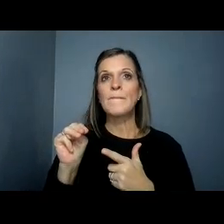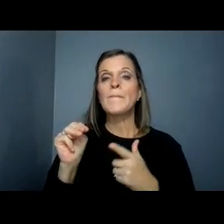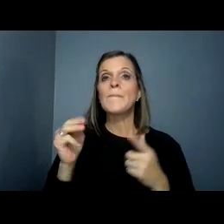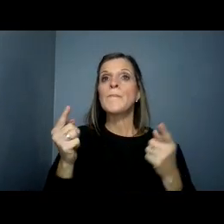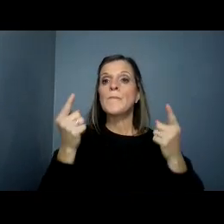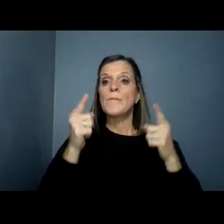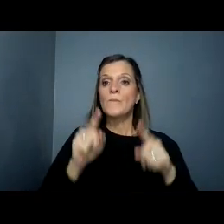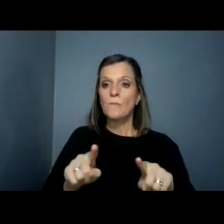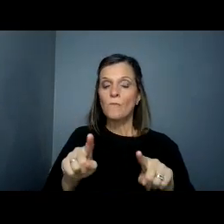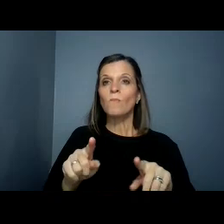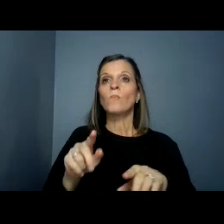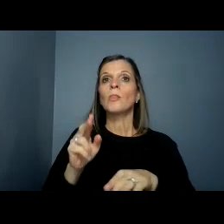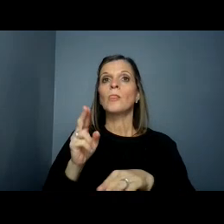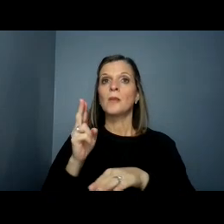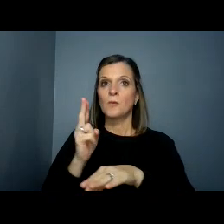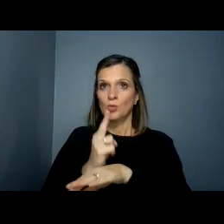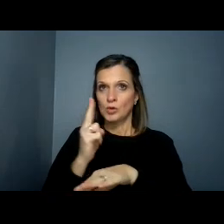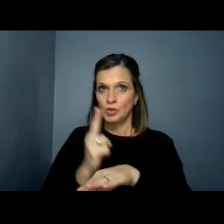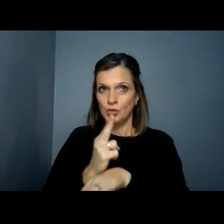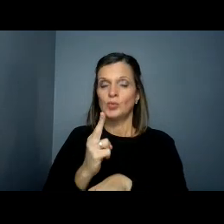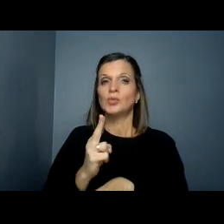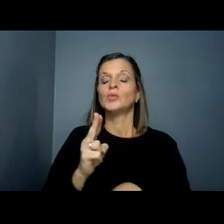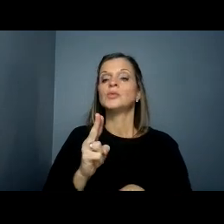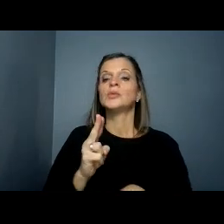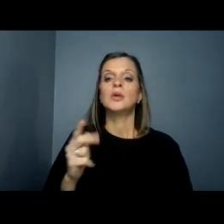probe on the tempanometer. We create a seal and